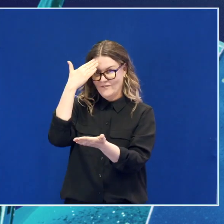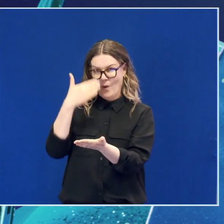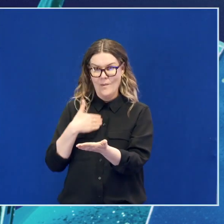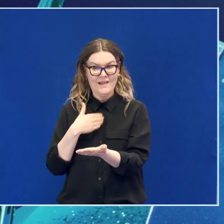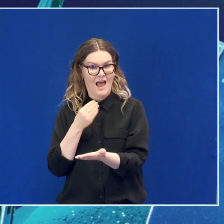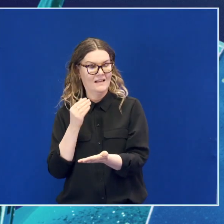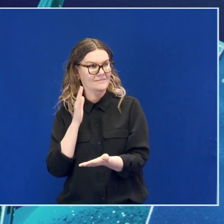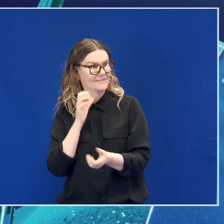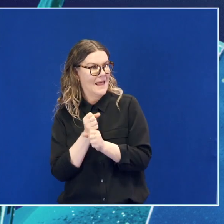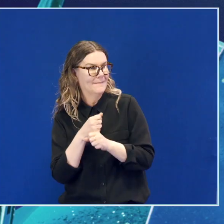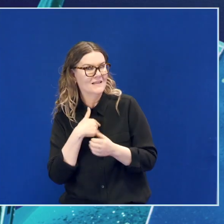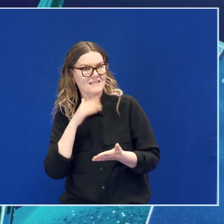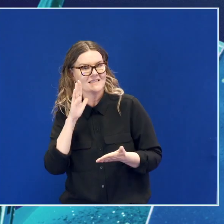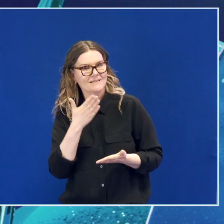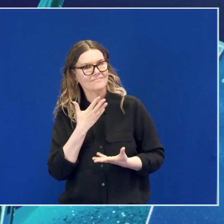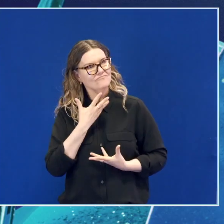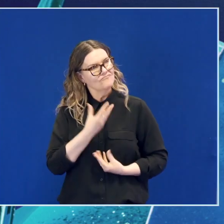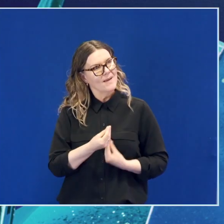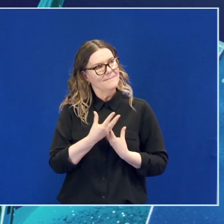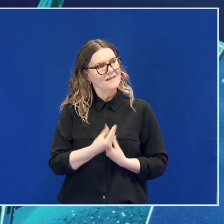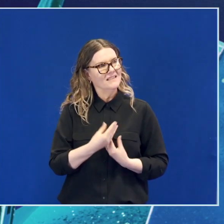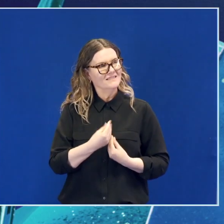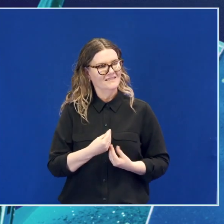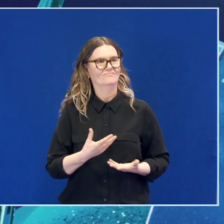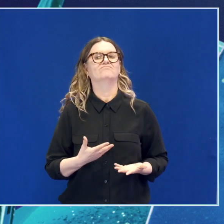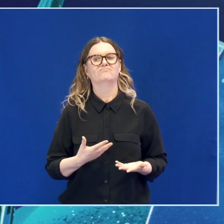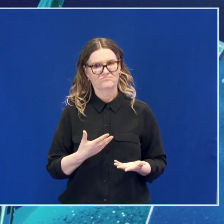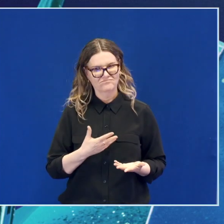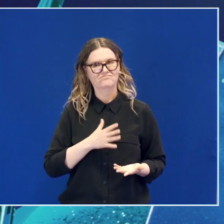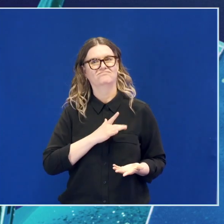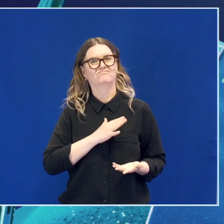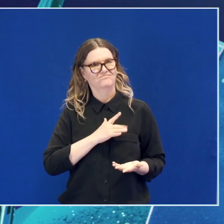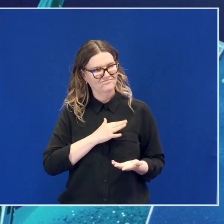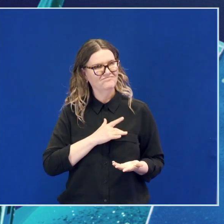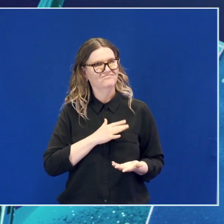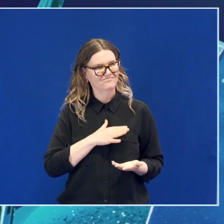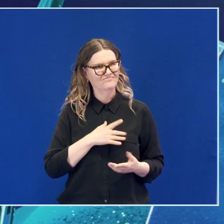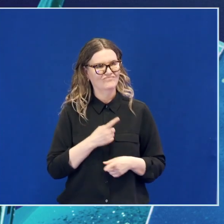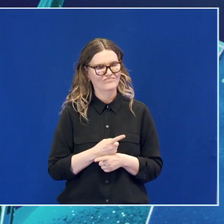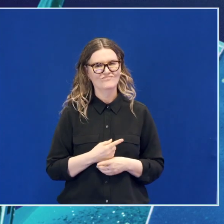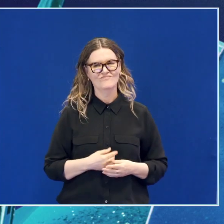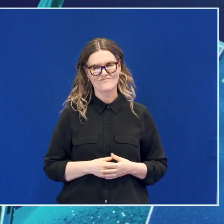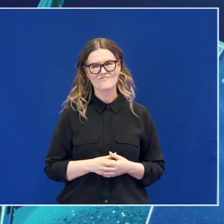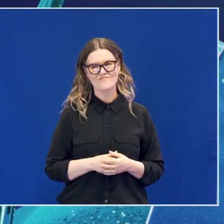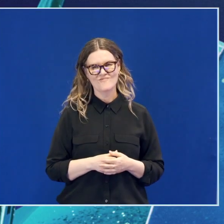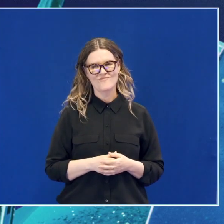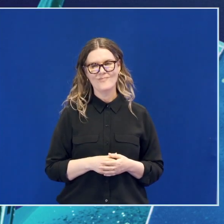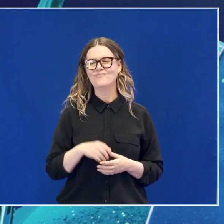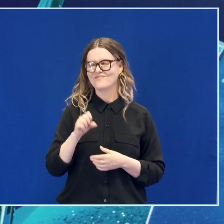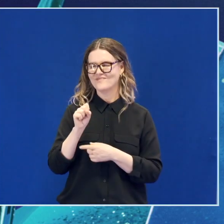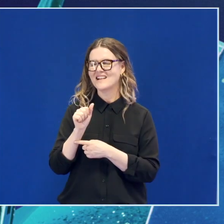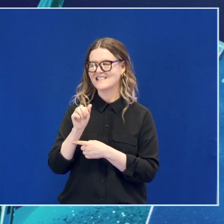I think as the AI develops, it brings an even larger case